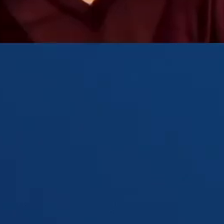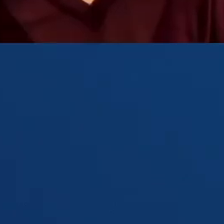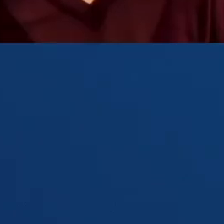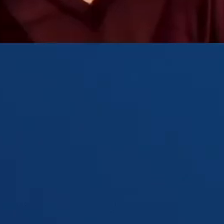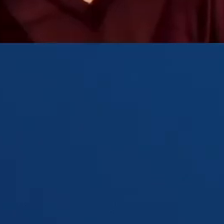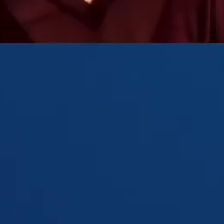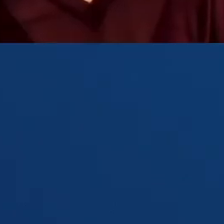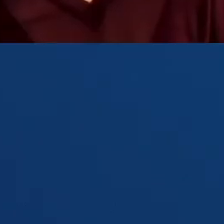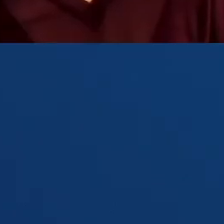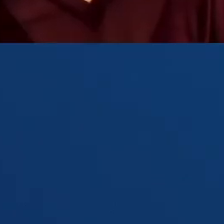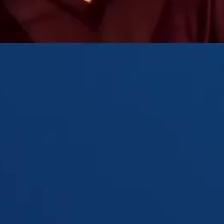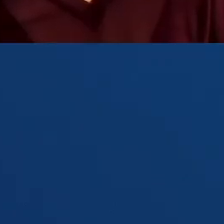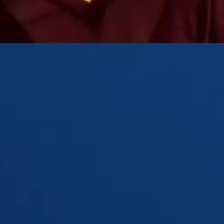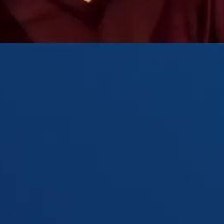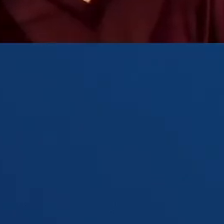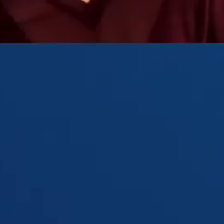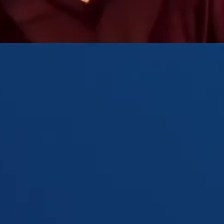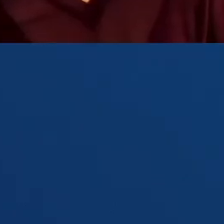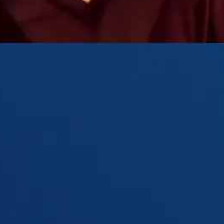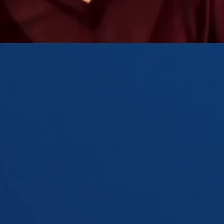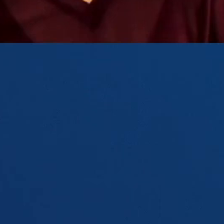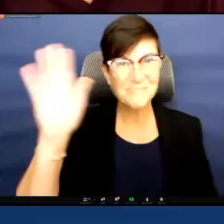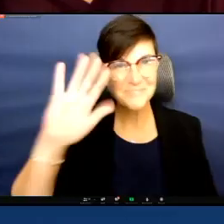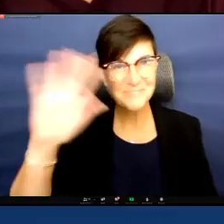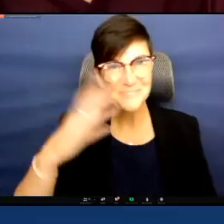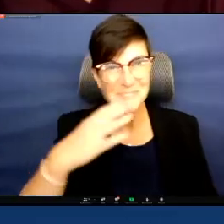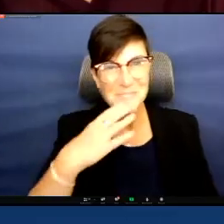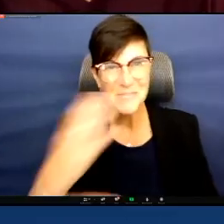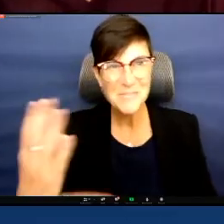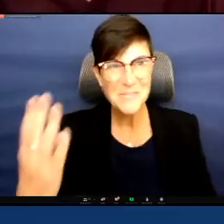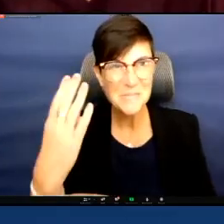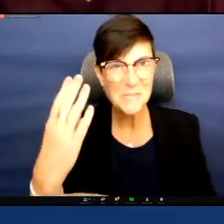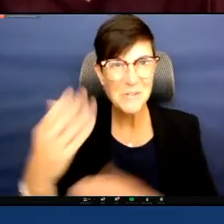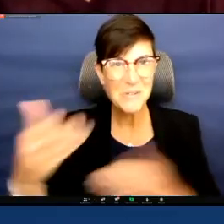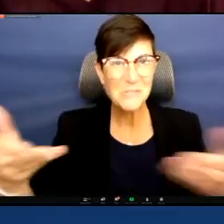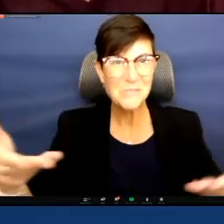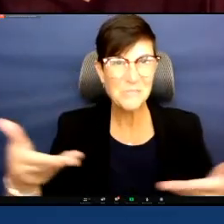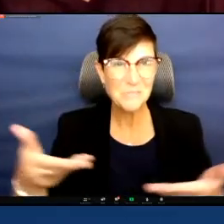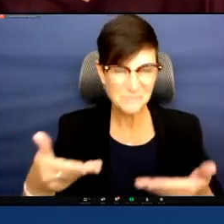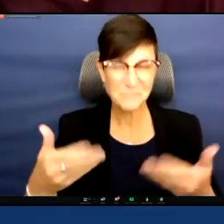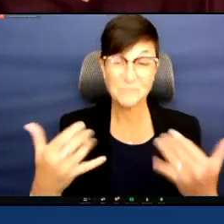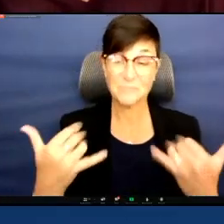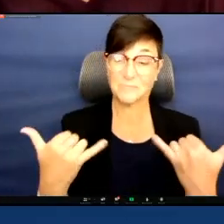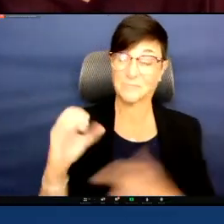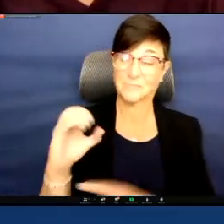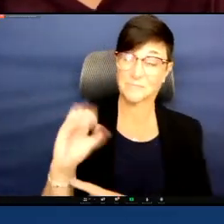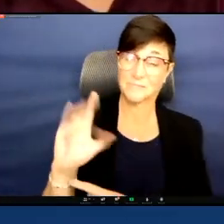Well, good morning, everyone, and welcome. It's October 27, 2021, and the time is 930 a.m.